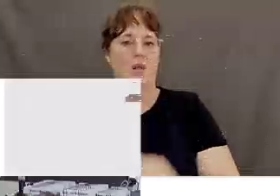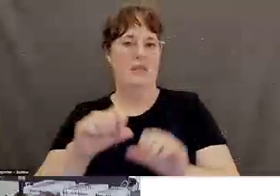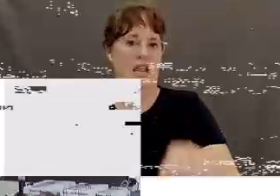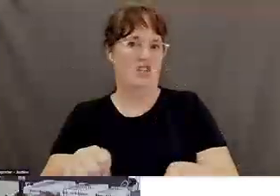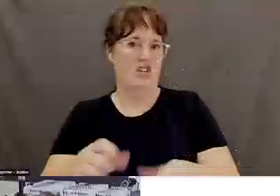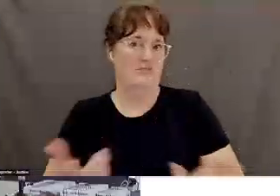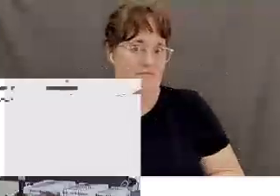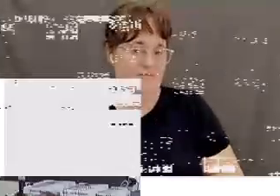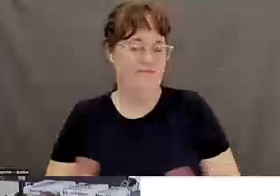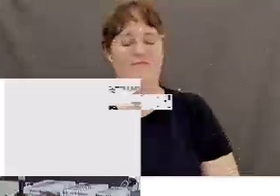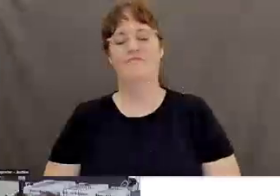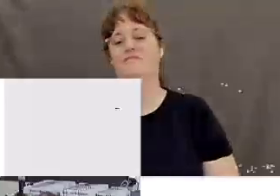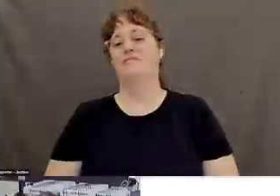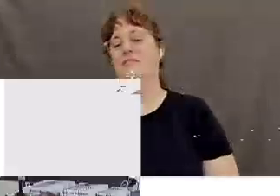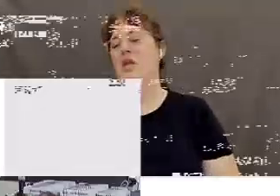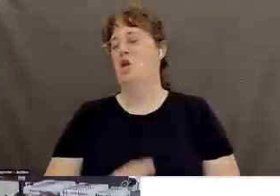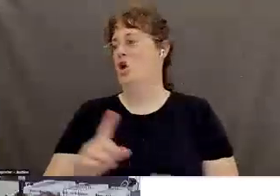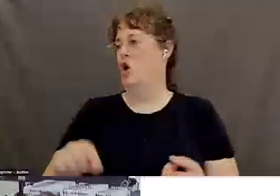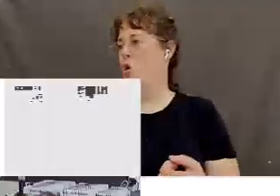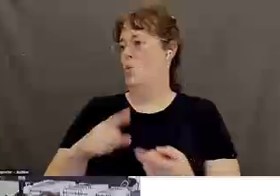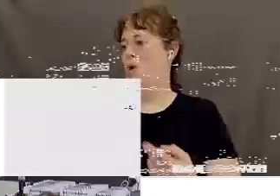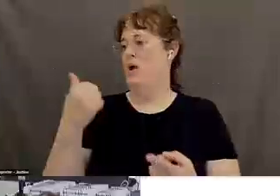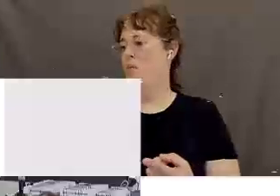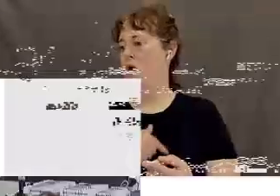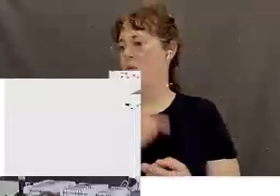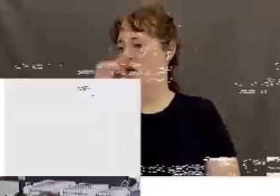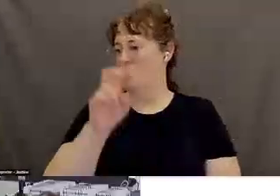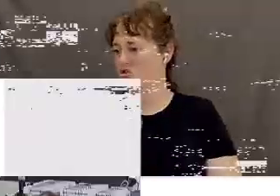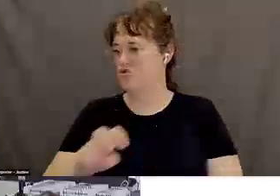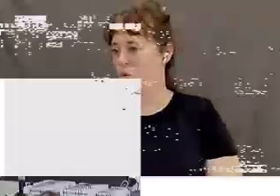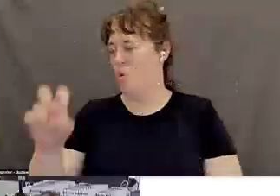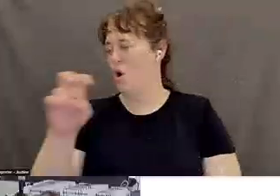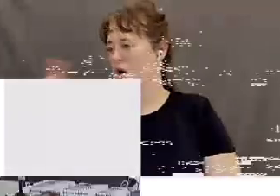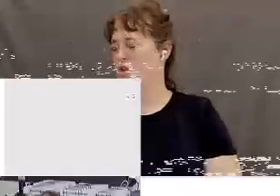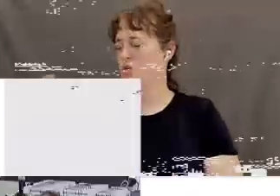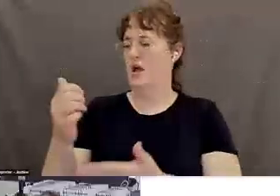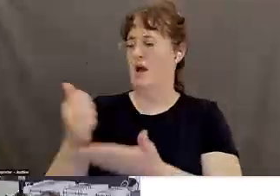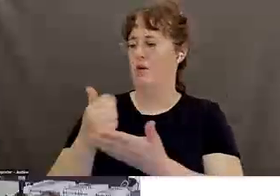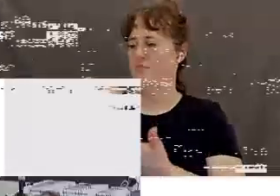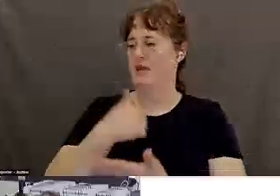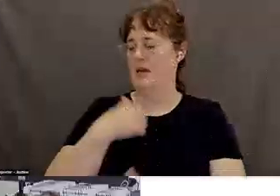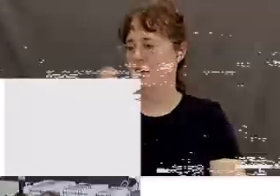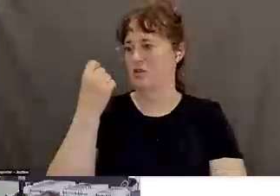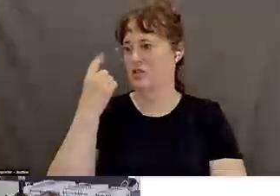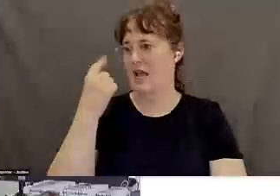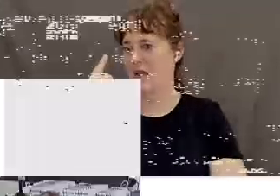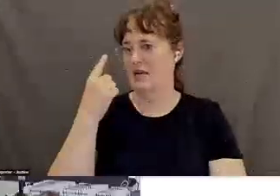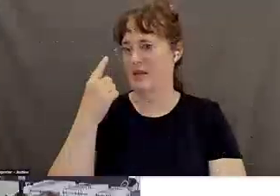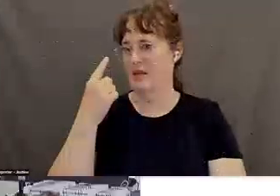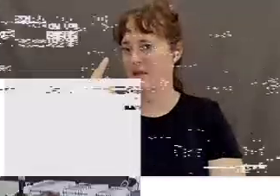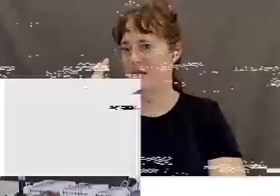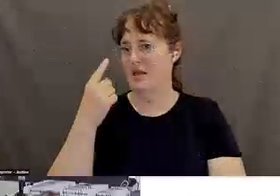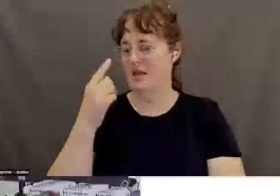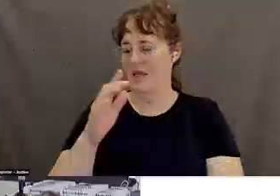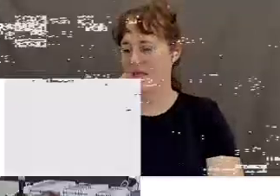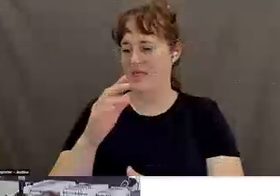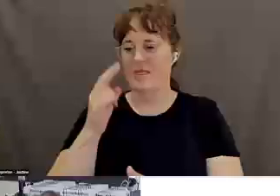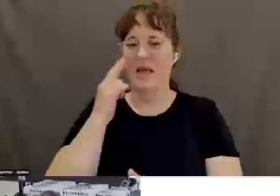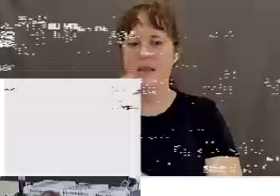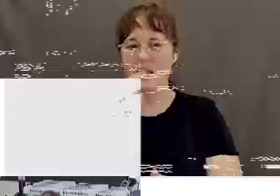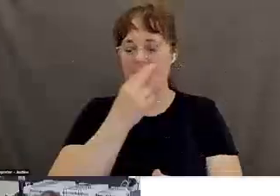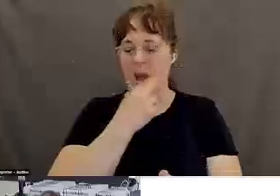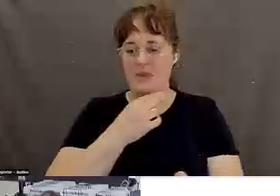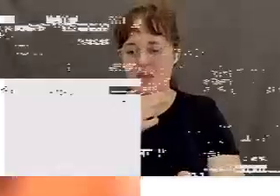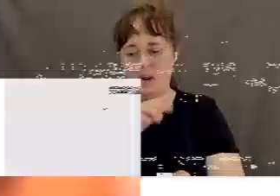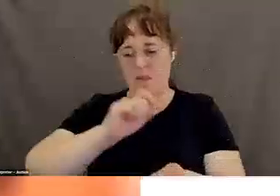Boardroom: When we were on the tour, you were really helpful in me understanding. Back of the napkin math always says tunneling is more expensive than above ground.